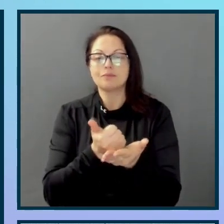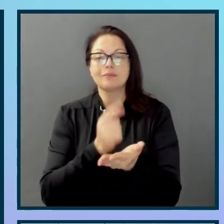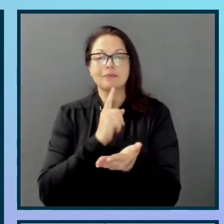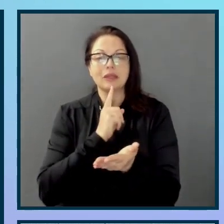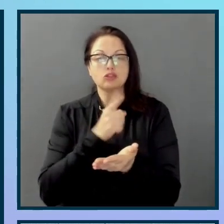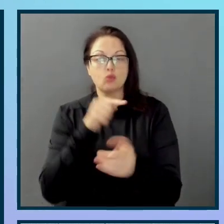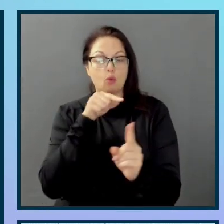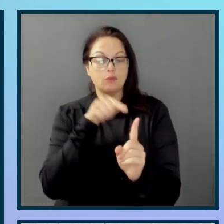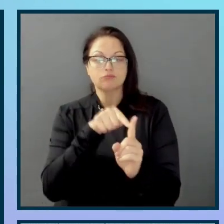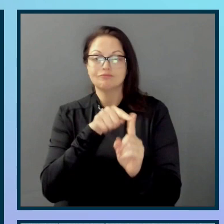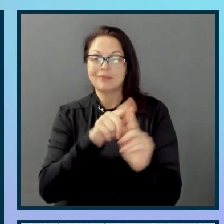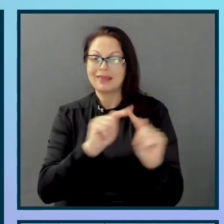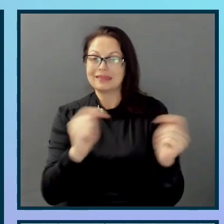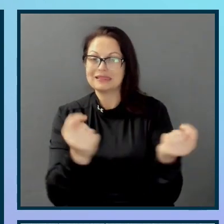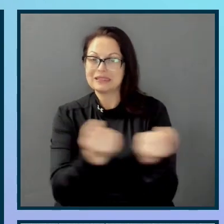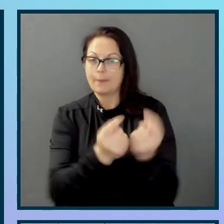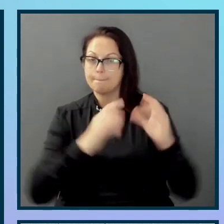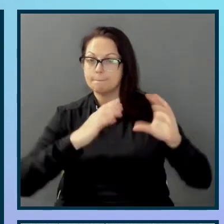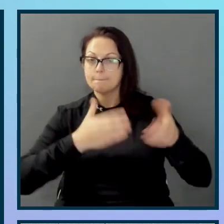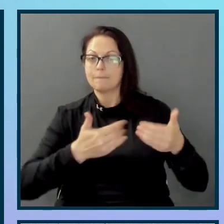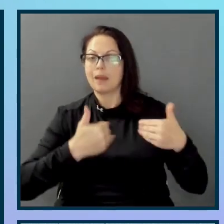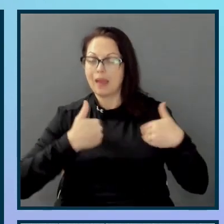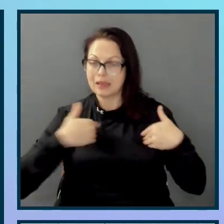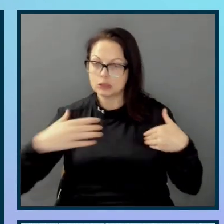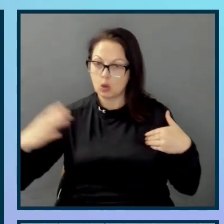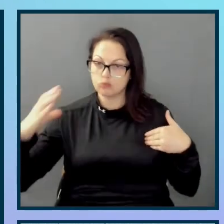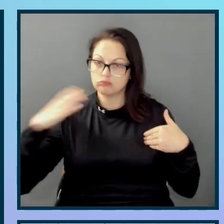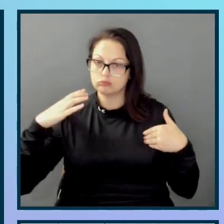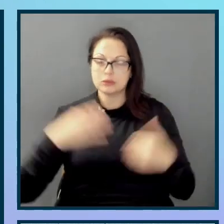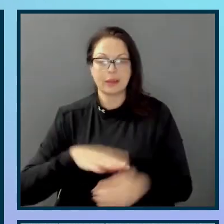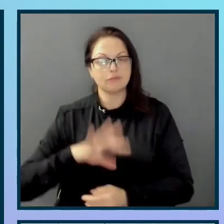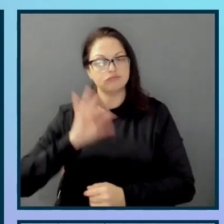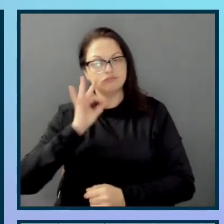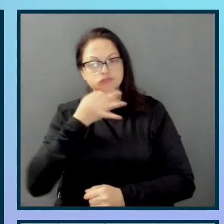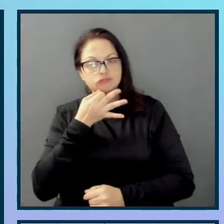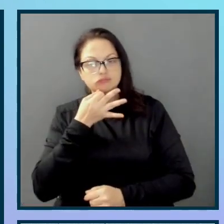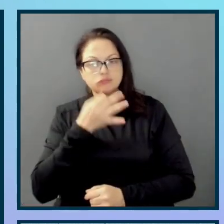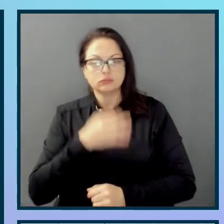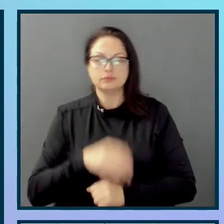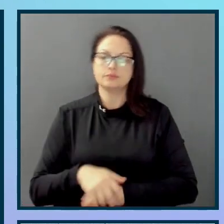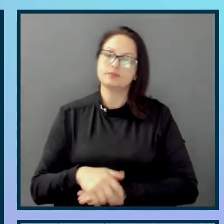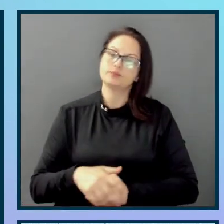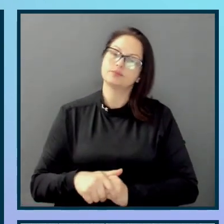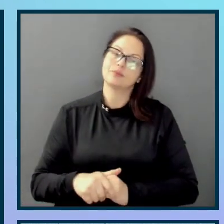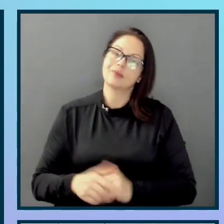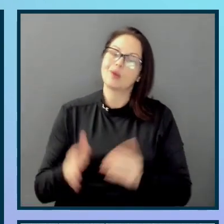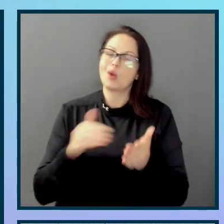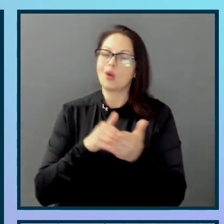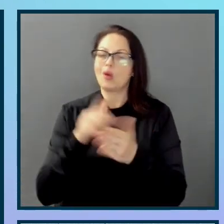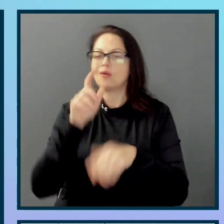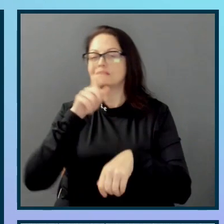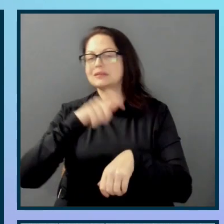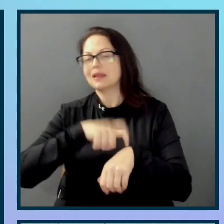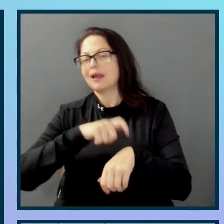You've probably heard of agile coaches being instrumental to helping teams and organizations adopt agile practices, values, and concepts.